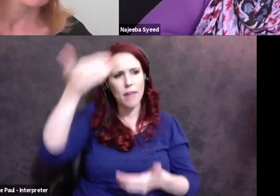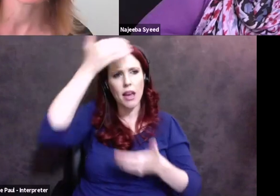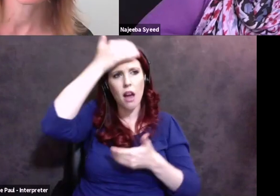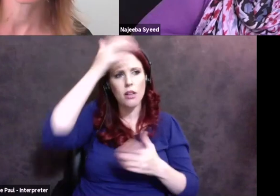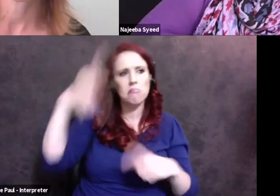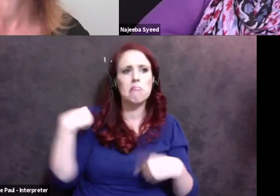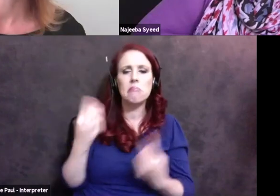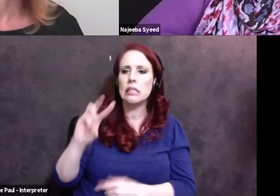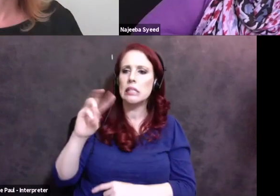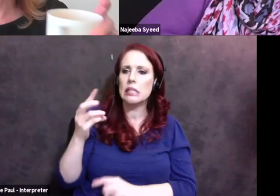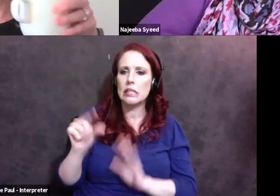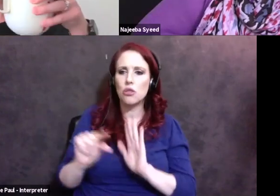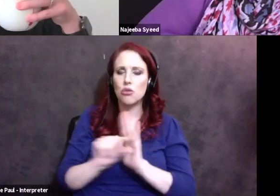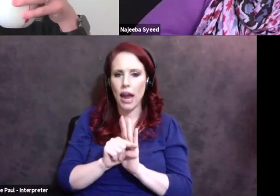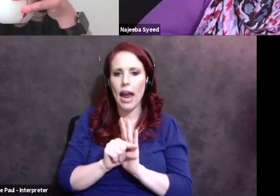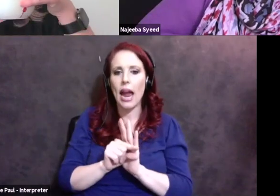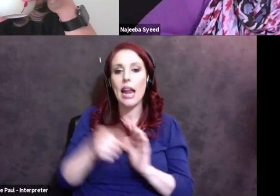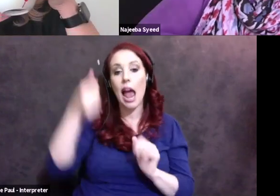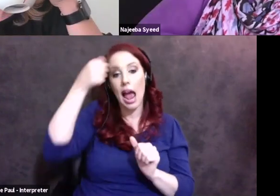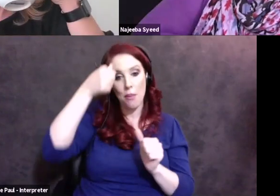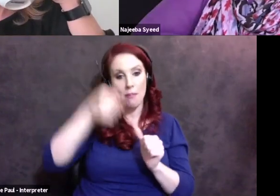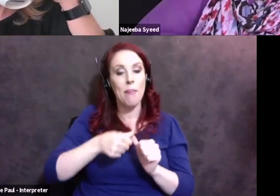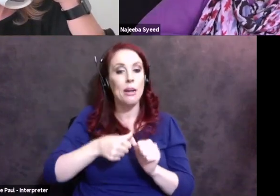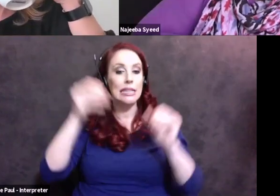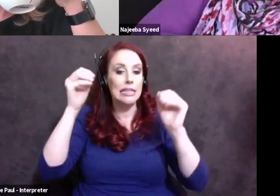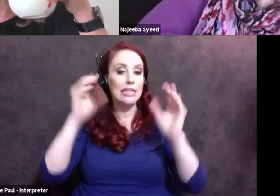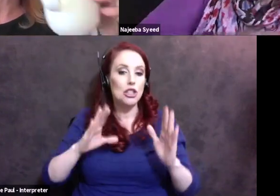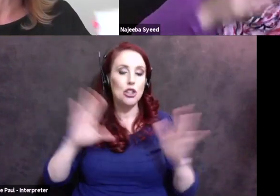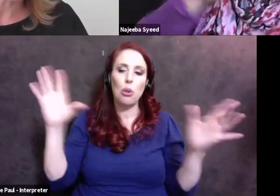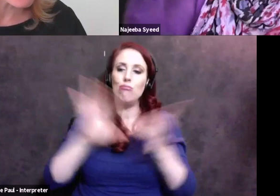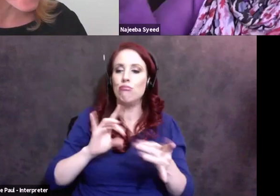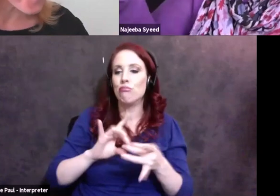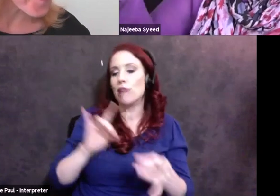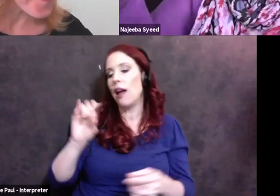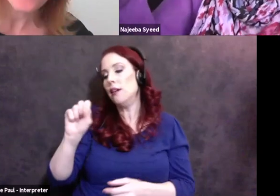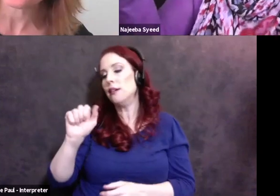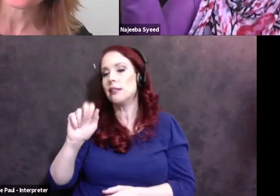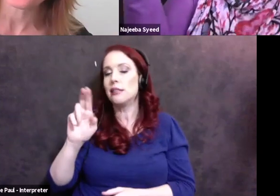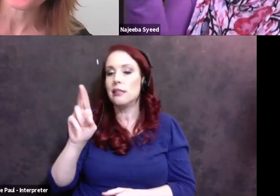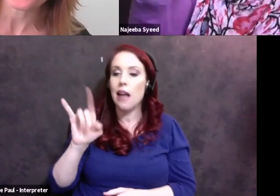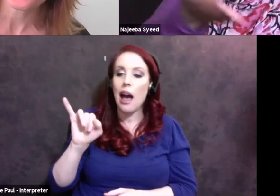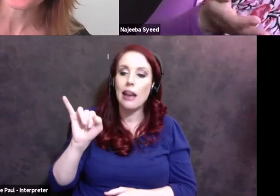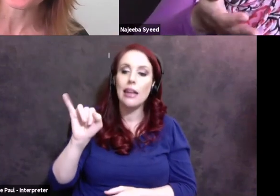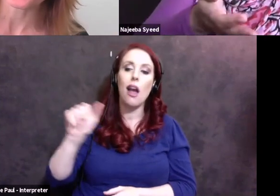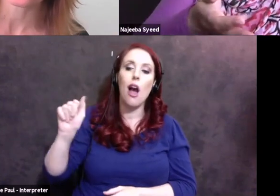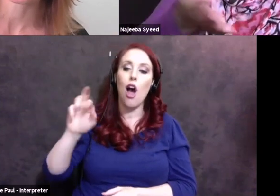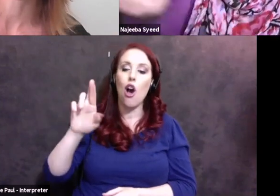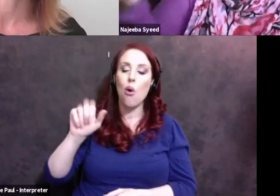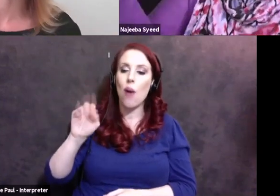when the teacher would get to the issue on Saudi Arabia and look at me and say Najeeba,